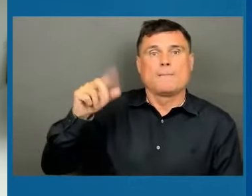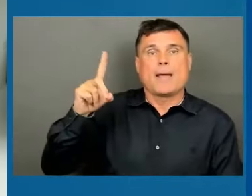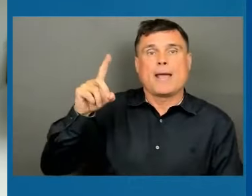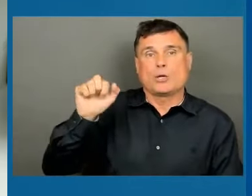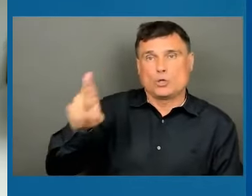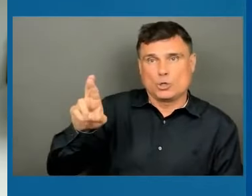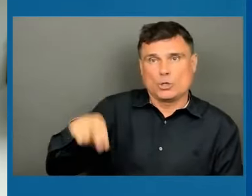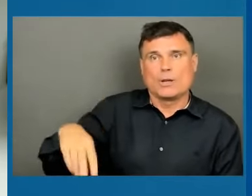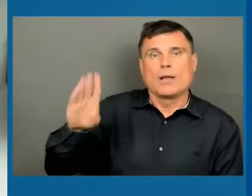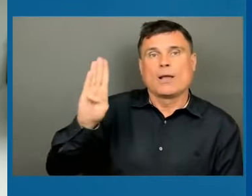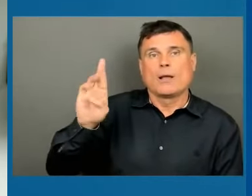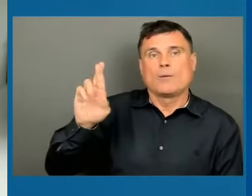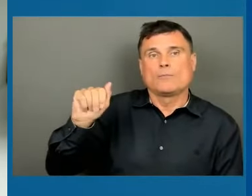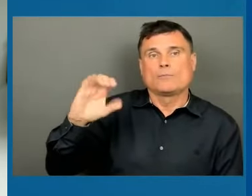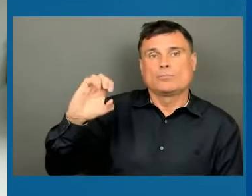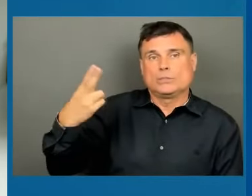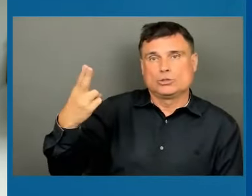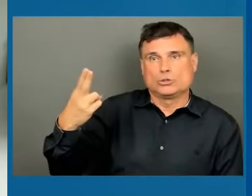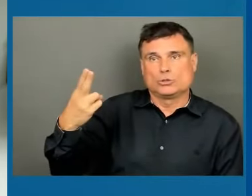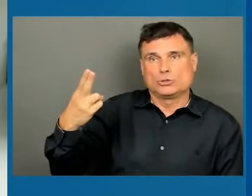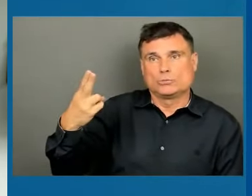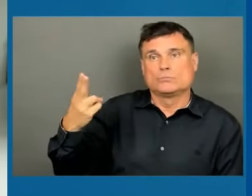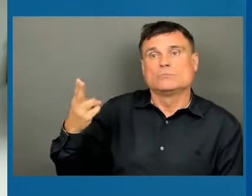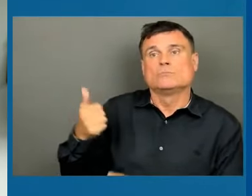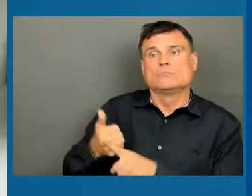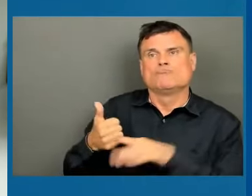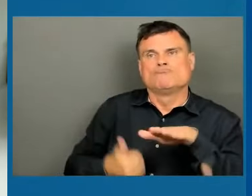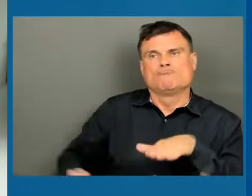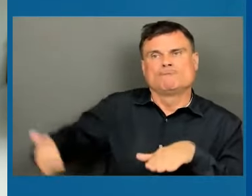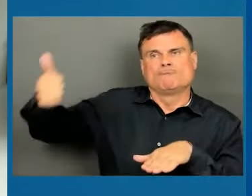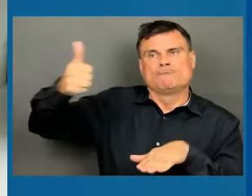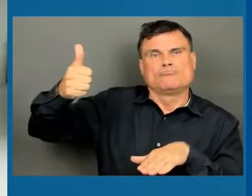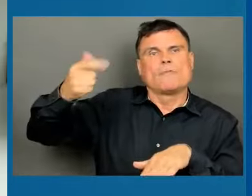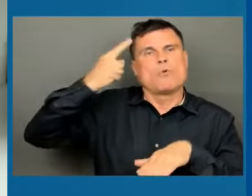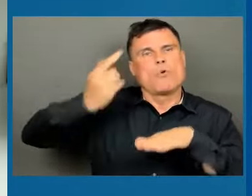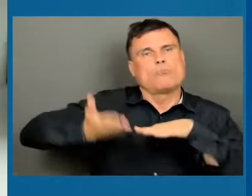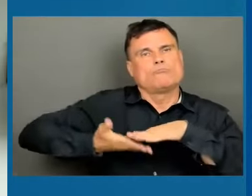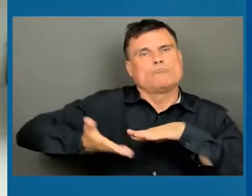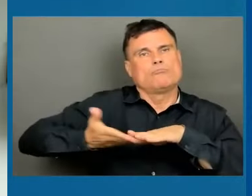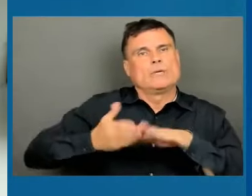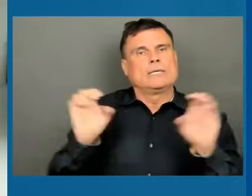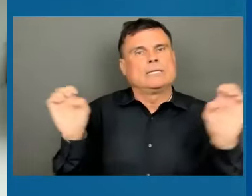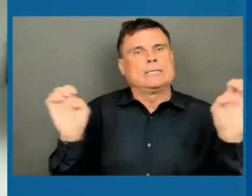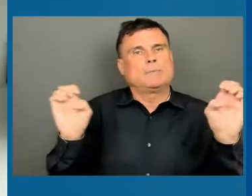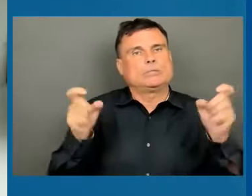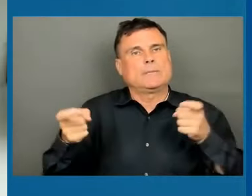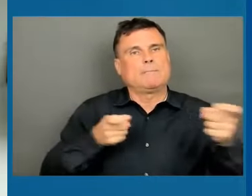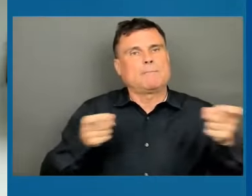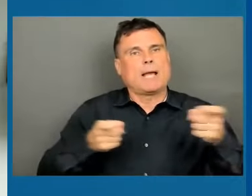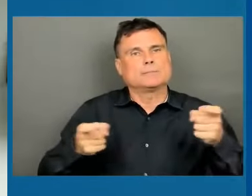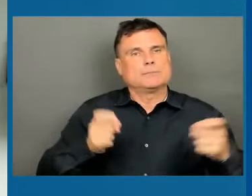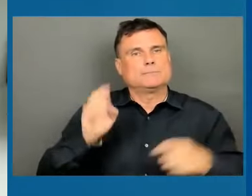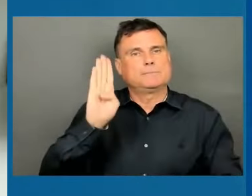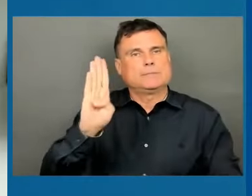parts of British Columbia may be facing challenging flood conditions in the coming days